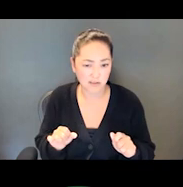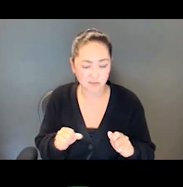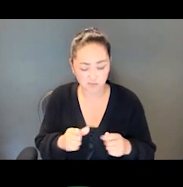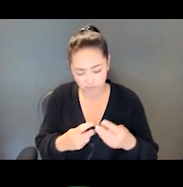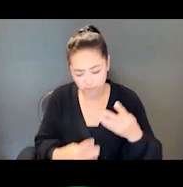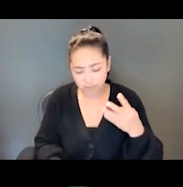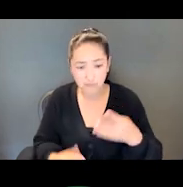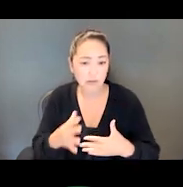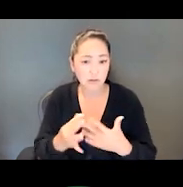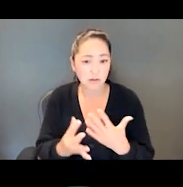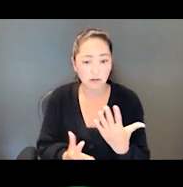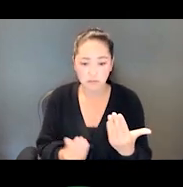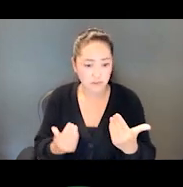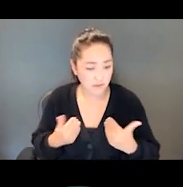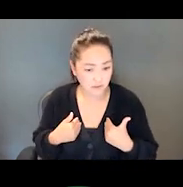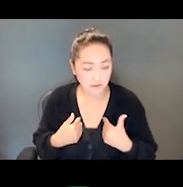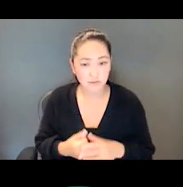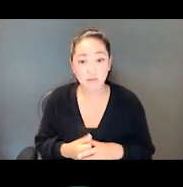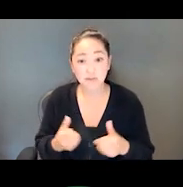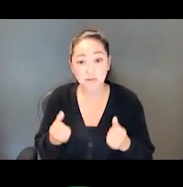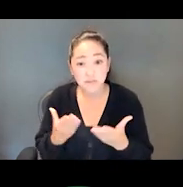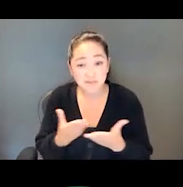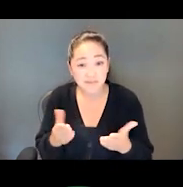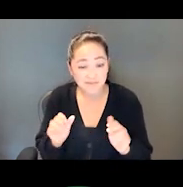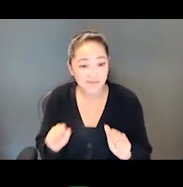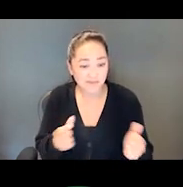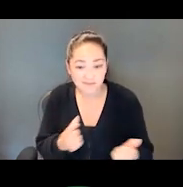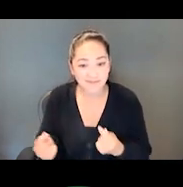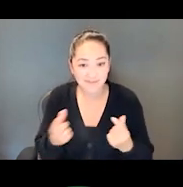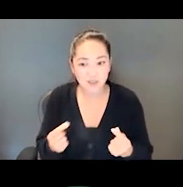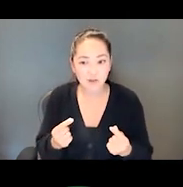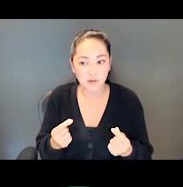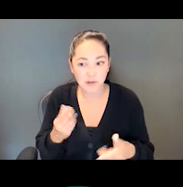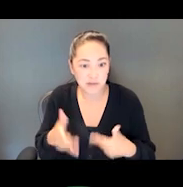more time and some things can be taken from one park and then adapted to another and how